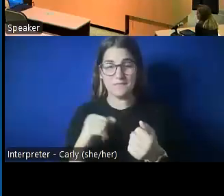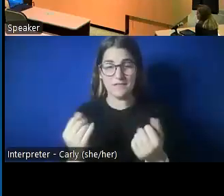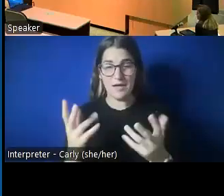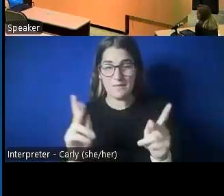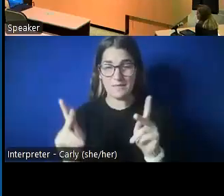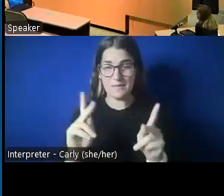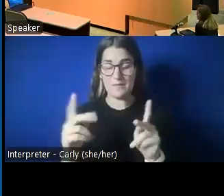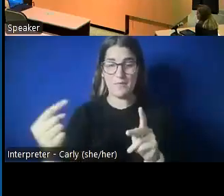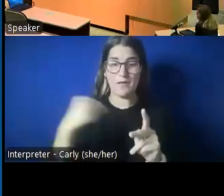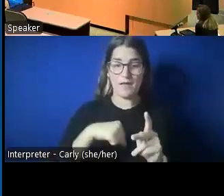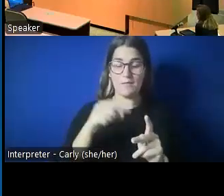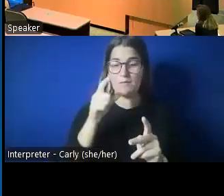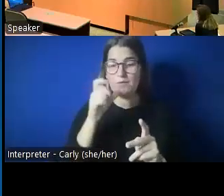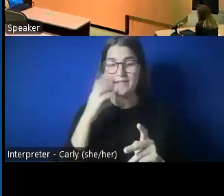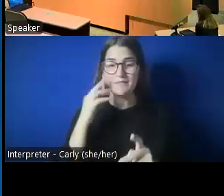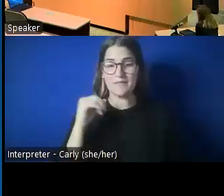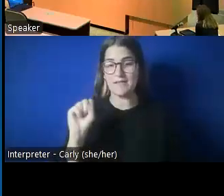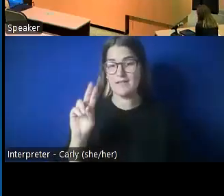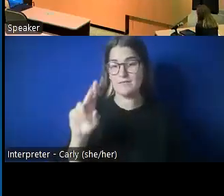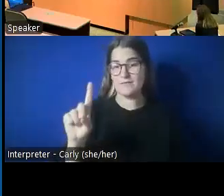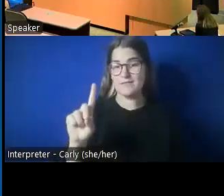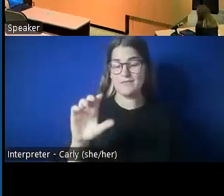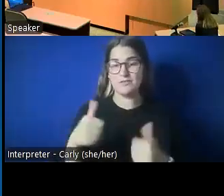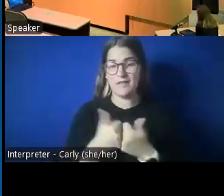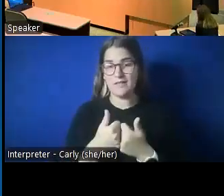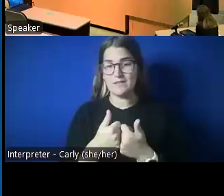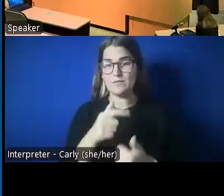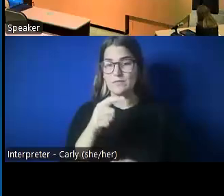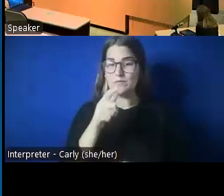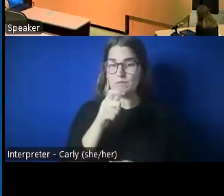sud challenge that are sort of co-presenting with that and how that navigation is gone I